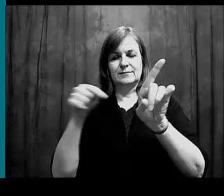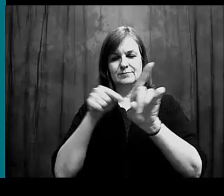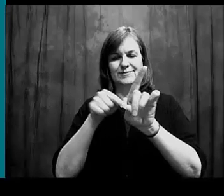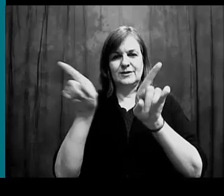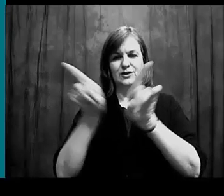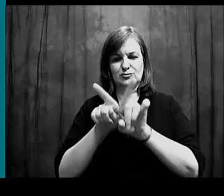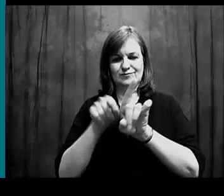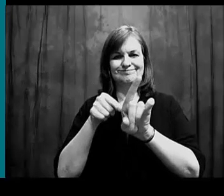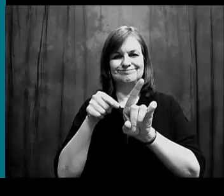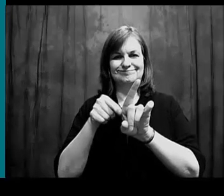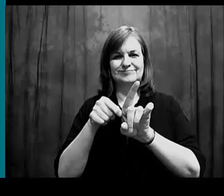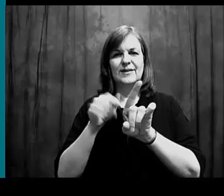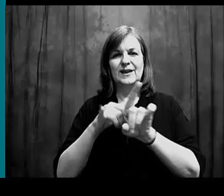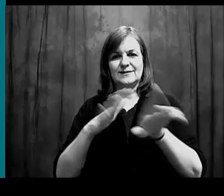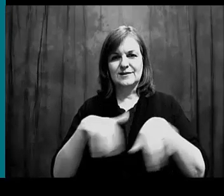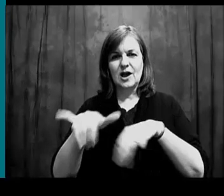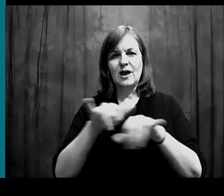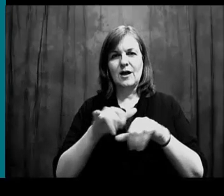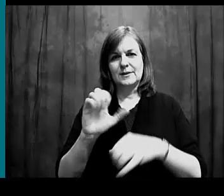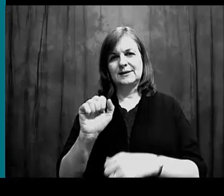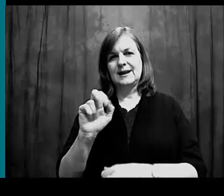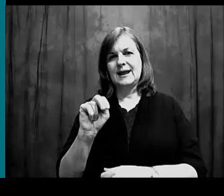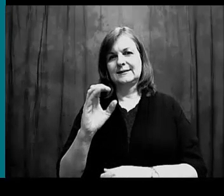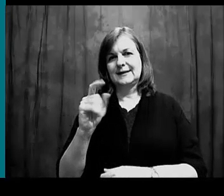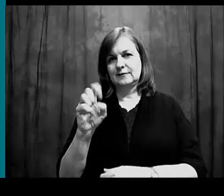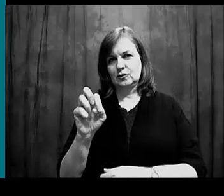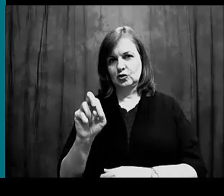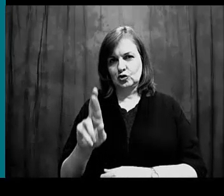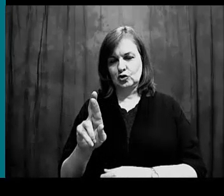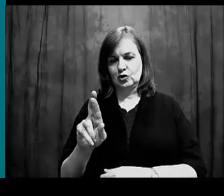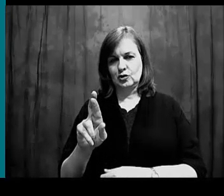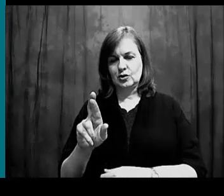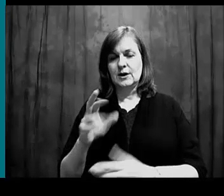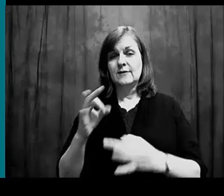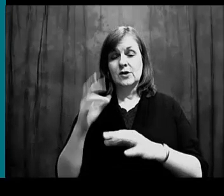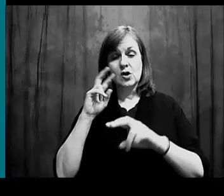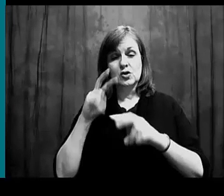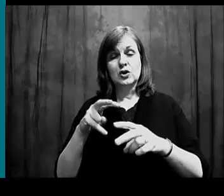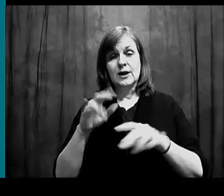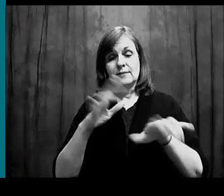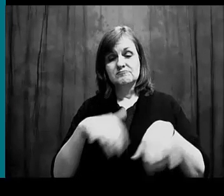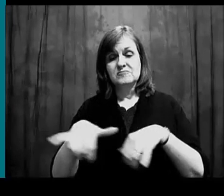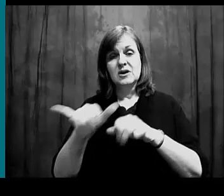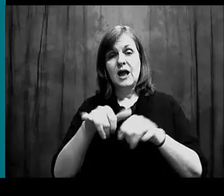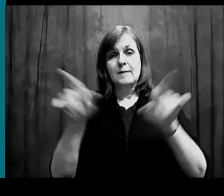and what we want to think about is that if you're going to look at these common ancestors